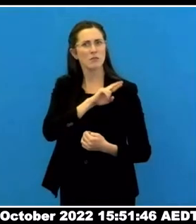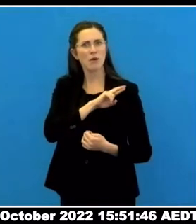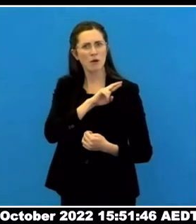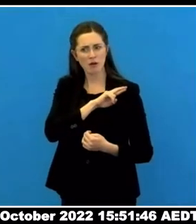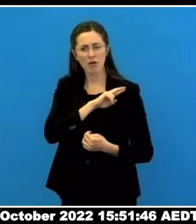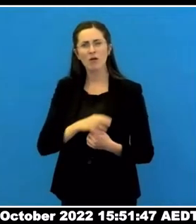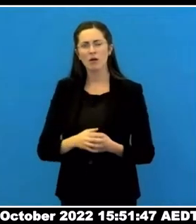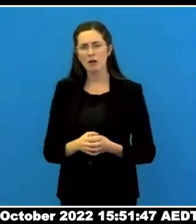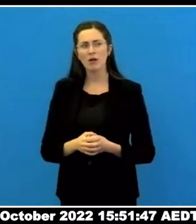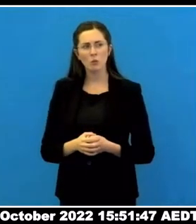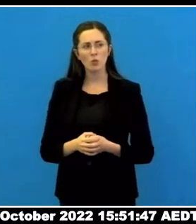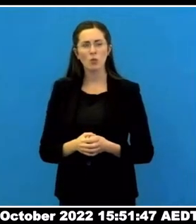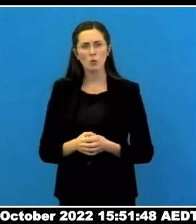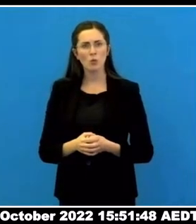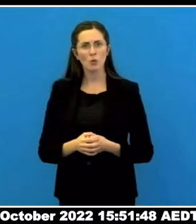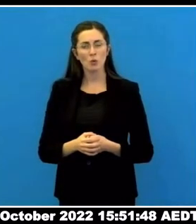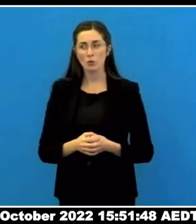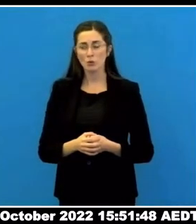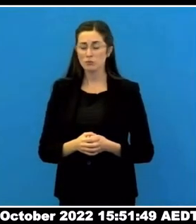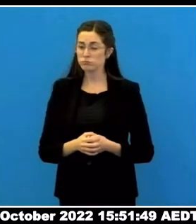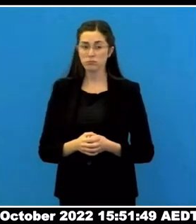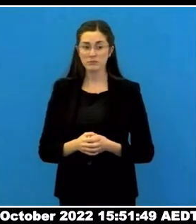that you are not you are not doing the right job.